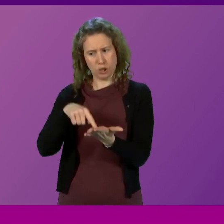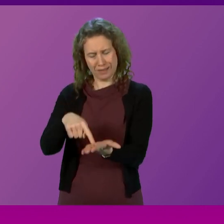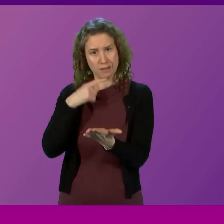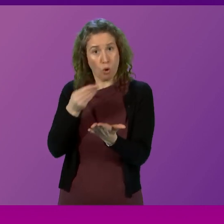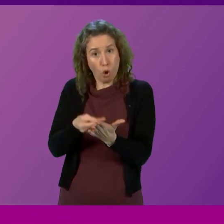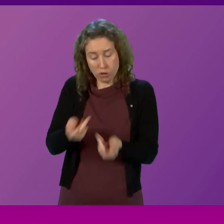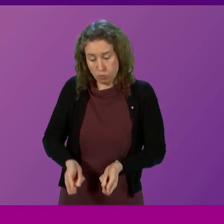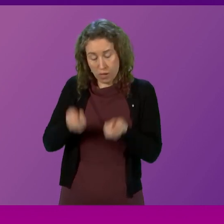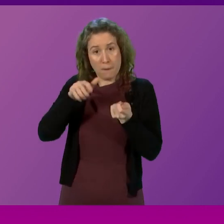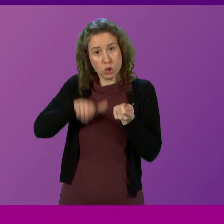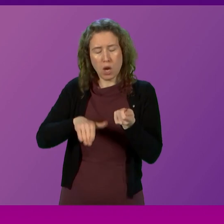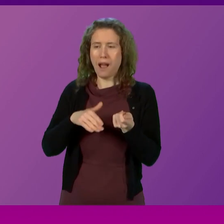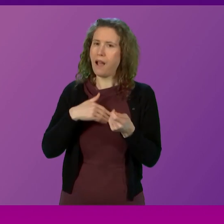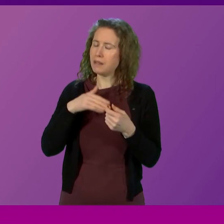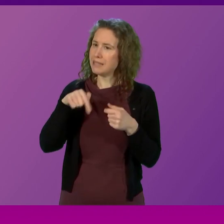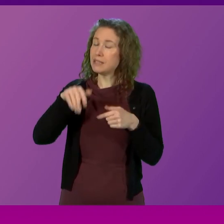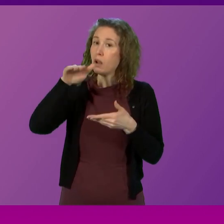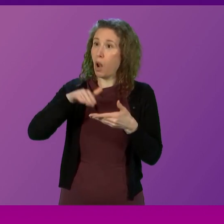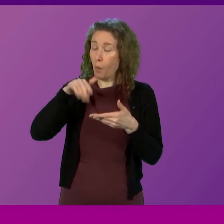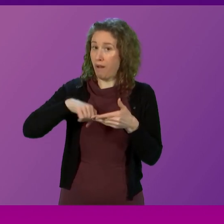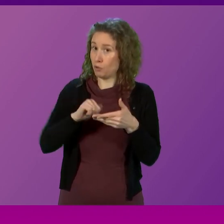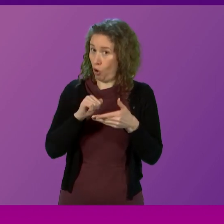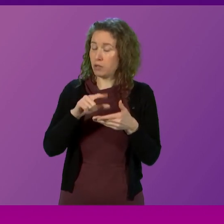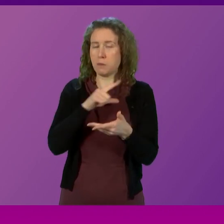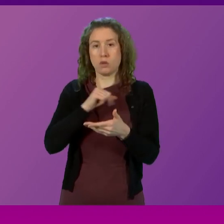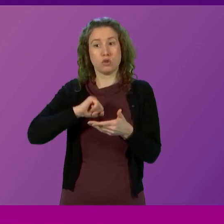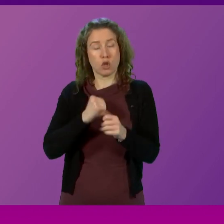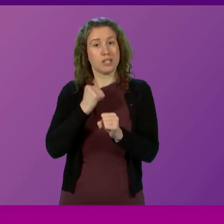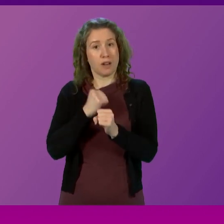a child has significantly lowered in Scotland as a result of Scottish Government interventions.